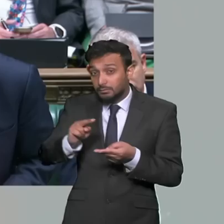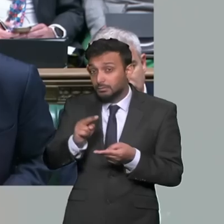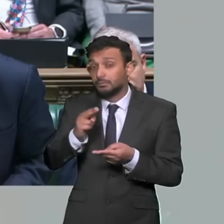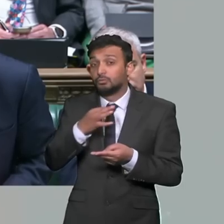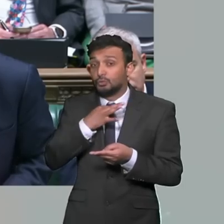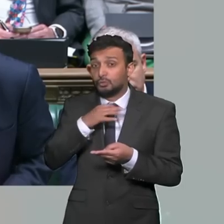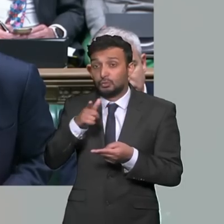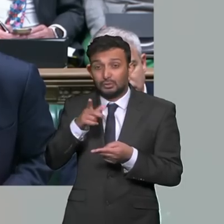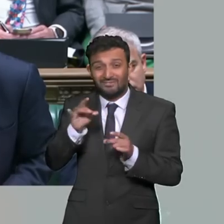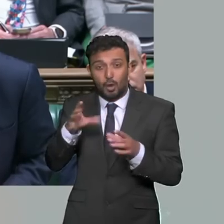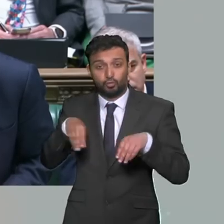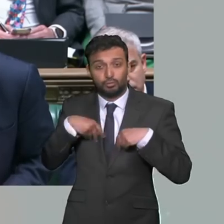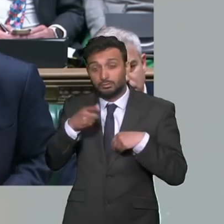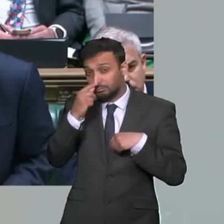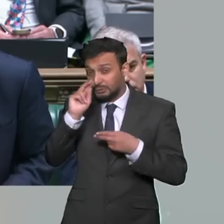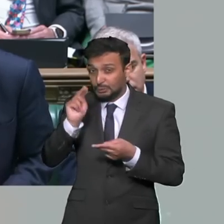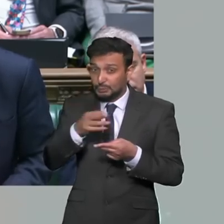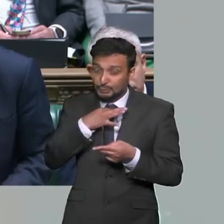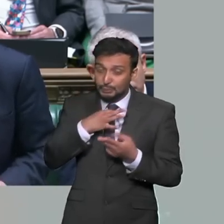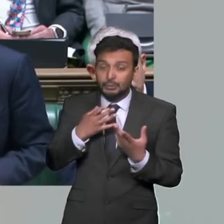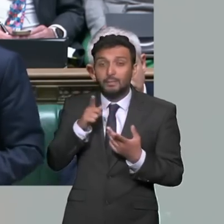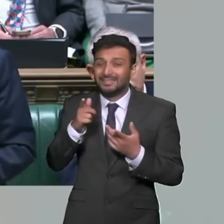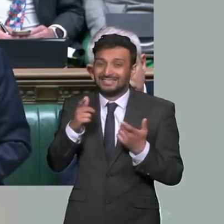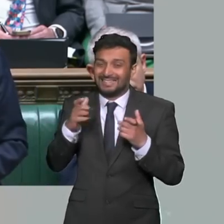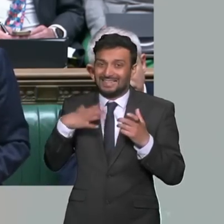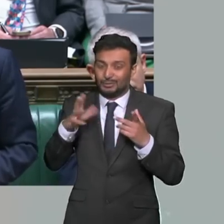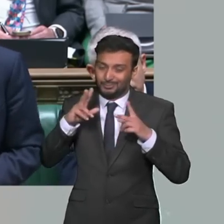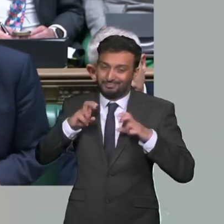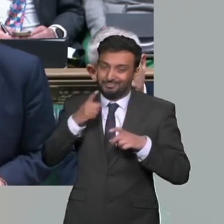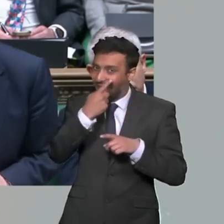We must look at the evidence before we can make a decision about whether it should be